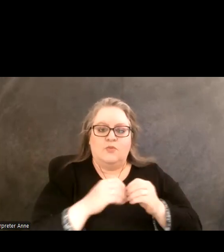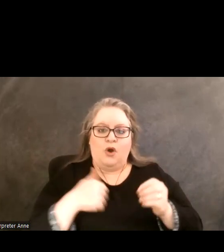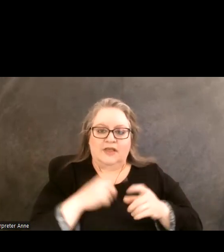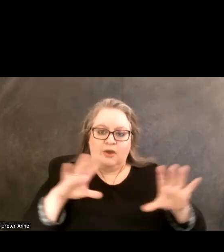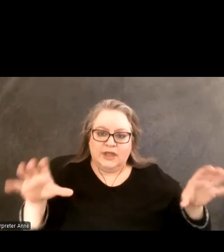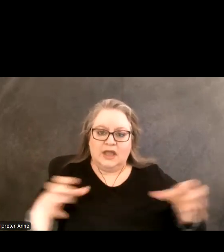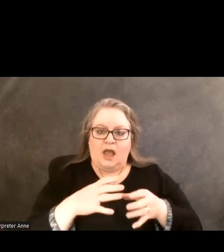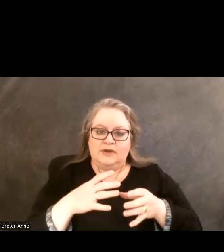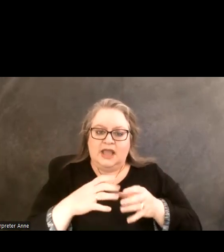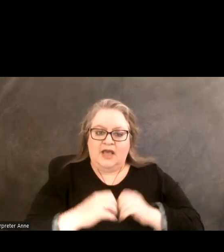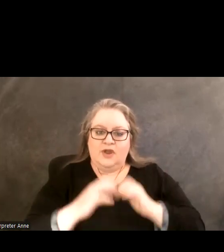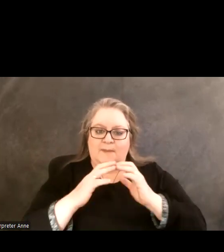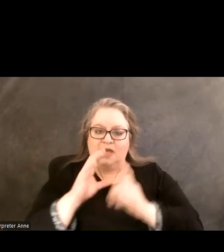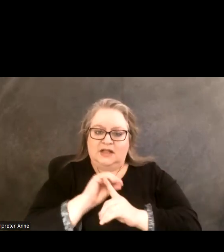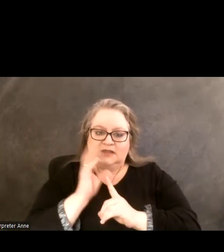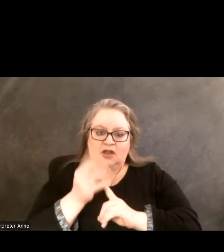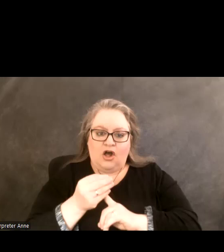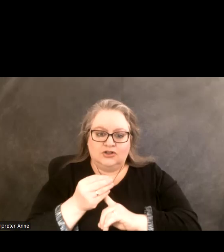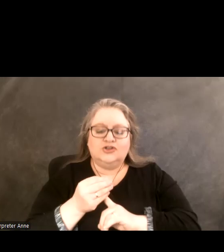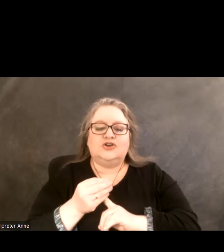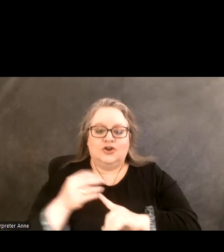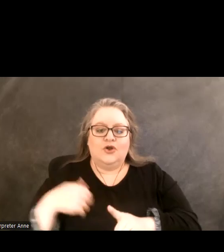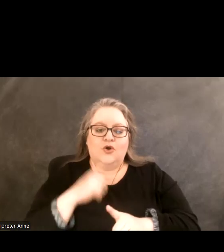culture, the more we're going to run into these conundrums as you